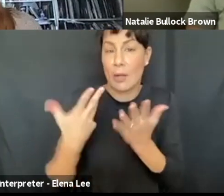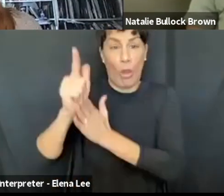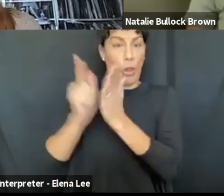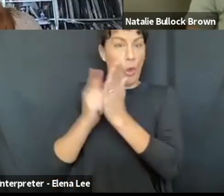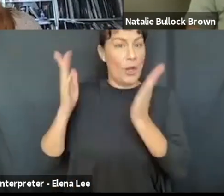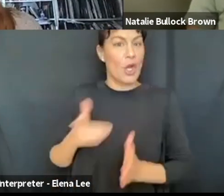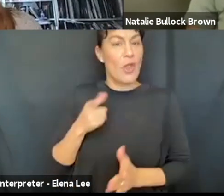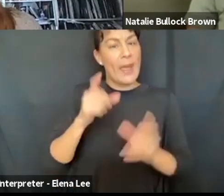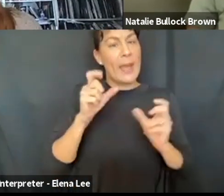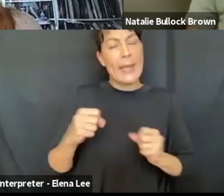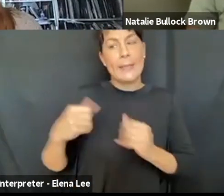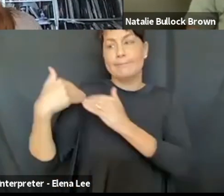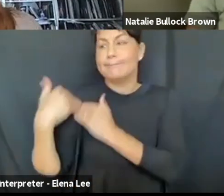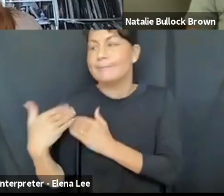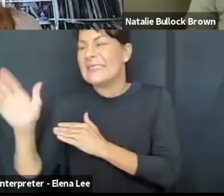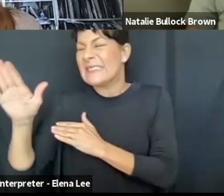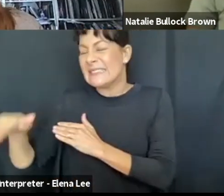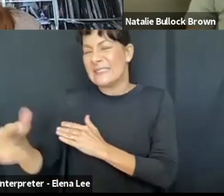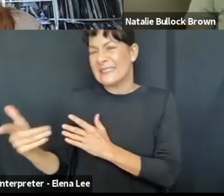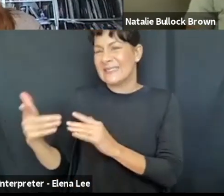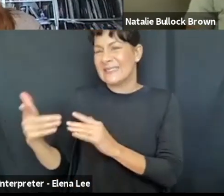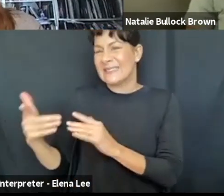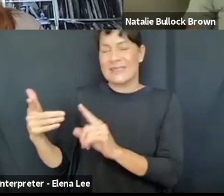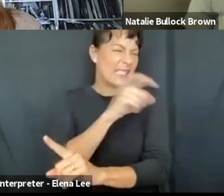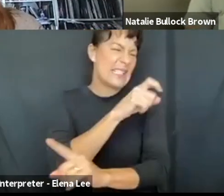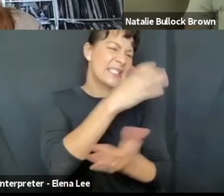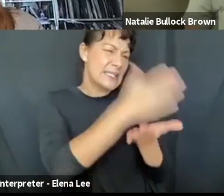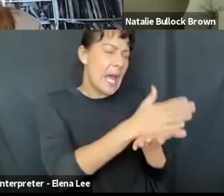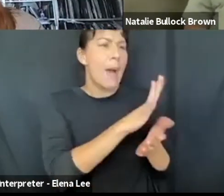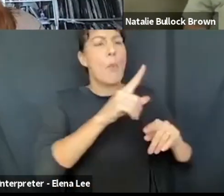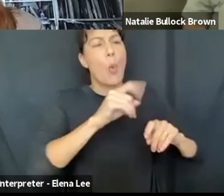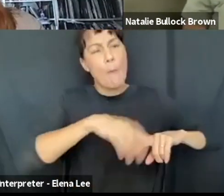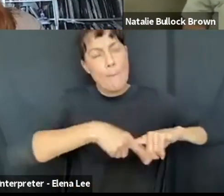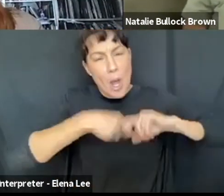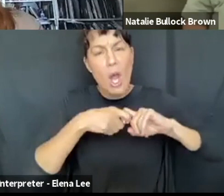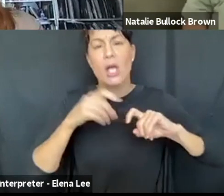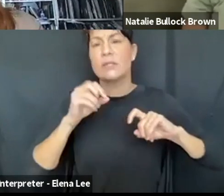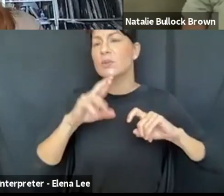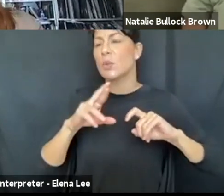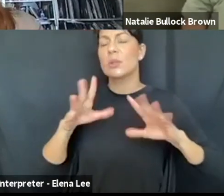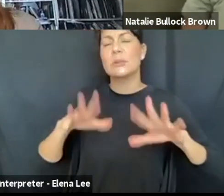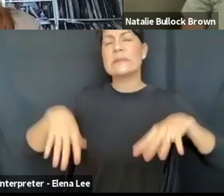if we have to stop, if we have to pause and just sort of take a break